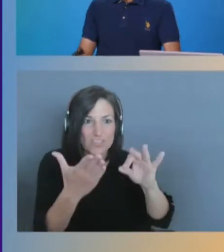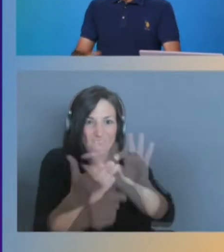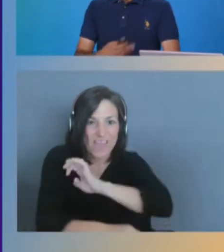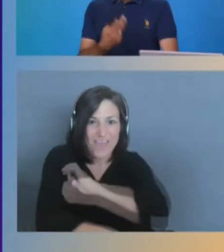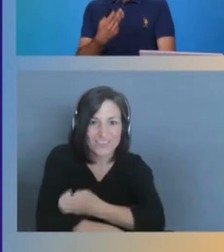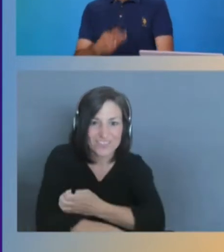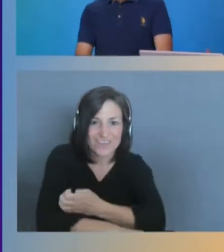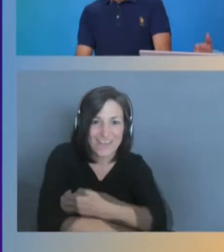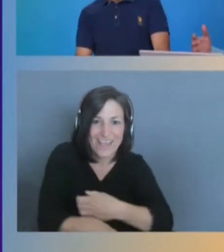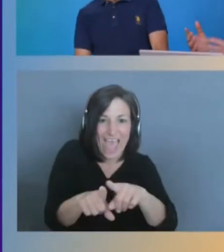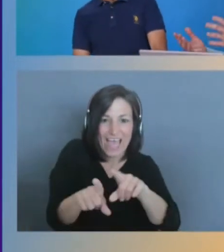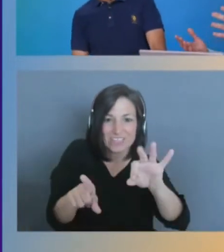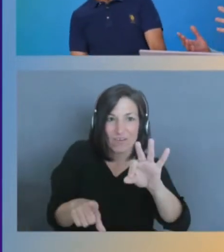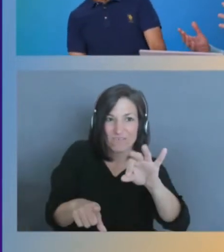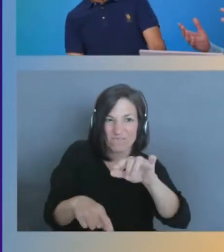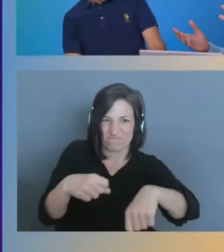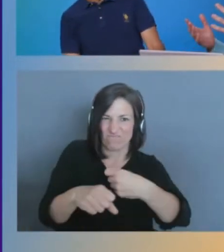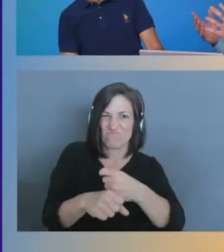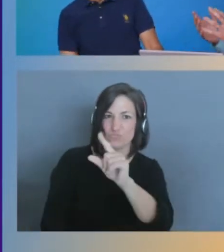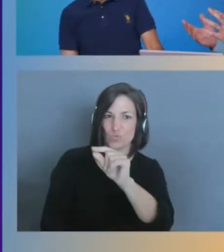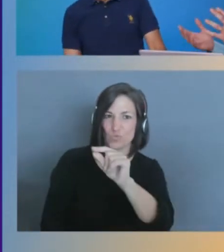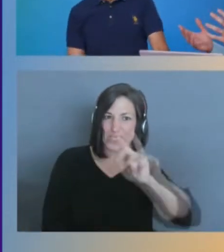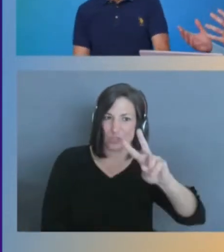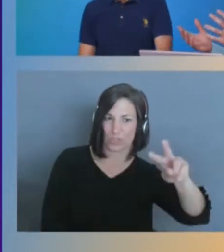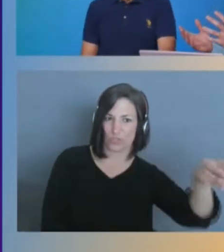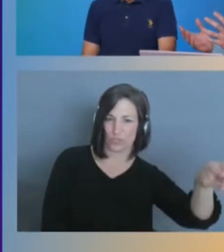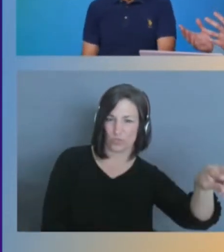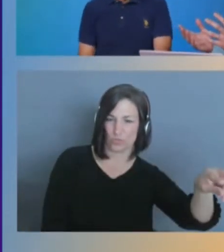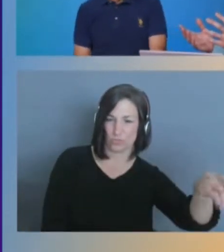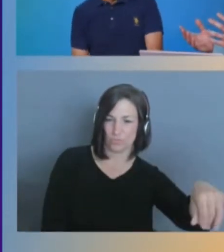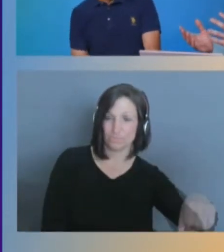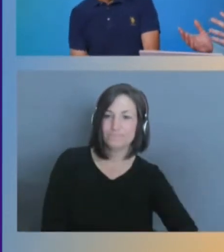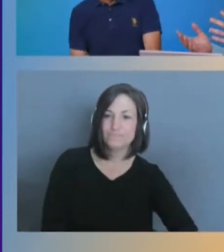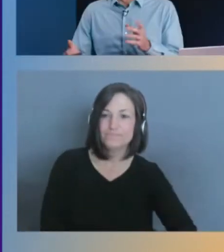So can we maybe, these numbers 15.7 gigawatts,